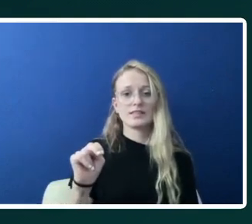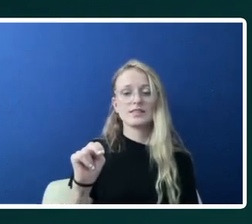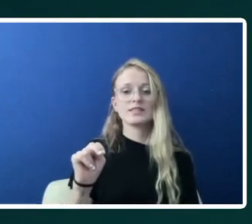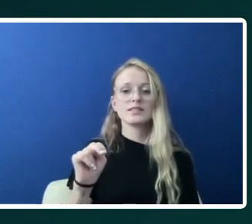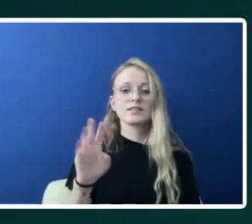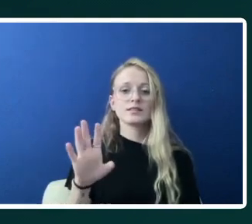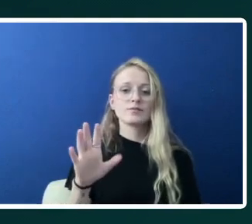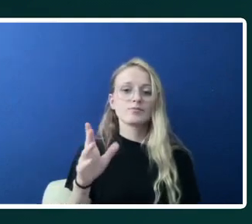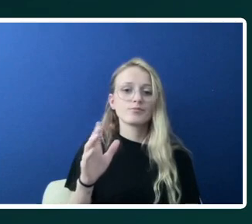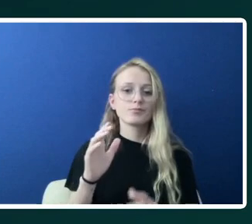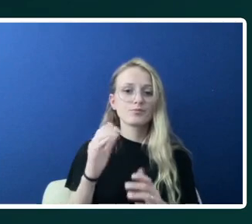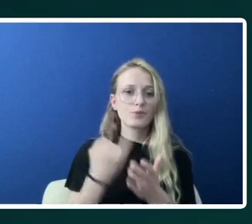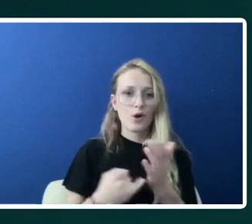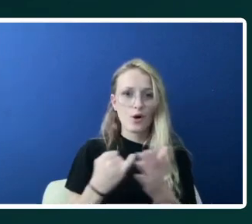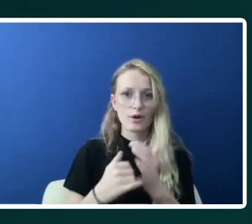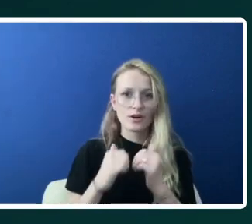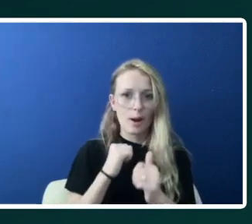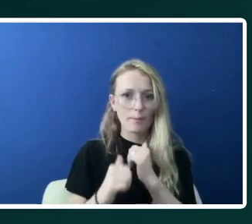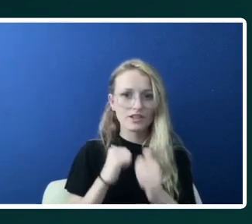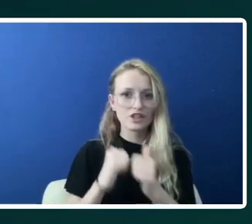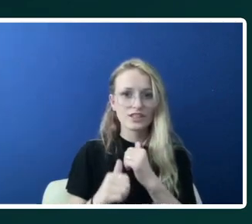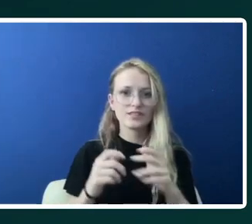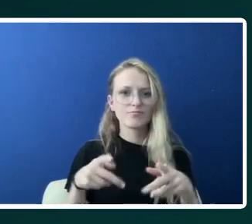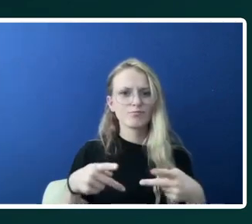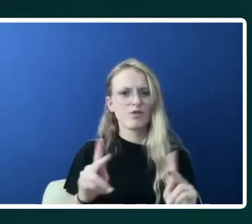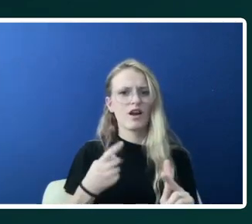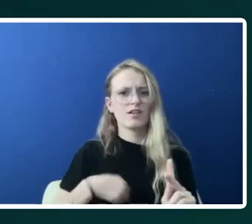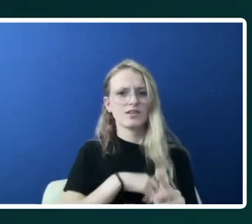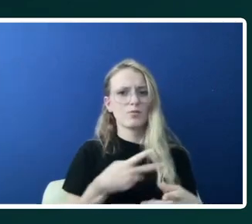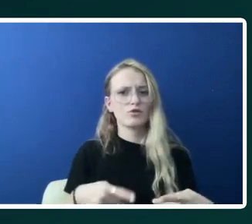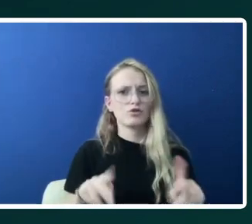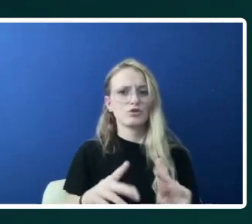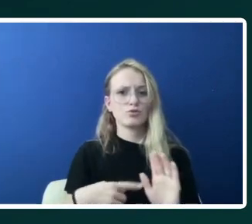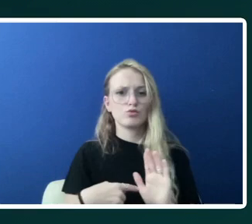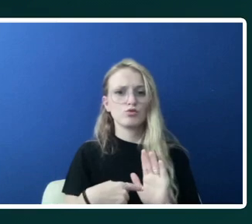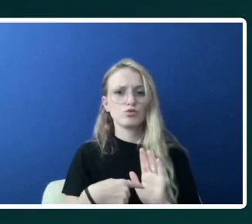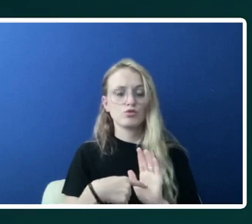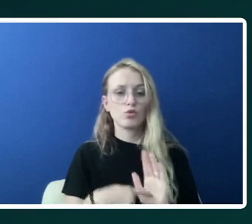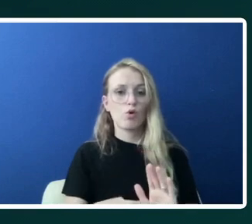explore a wealth of contemporary portraiture. There were so many beautiful experiences from